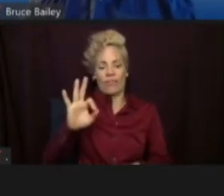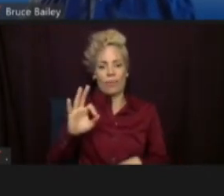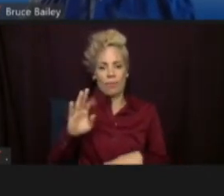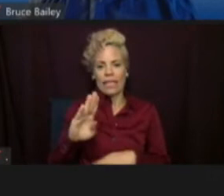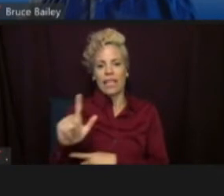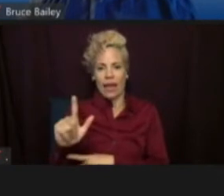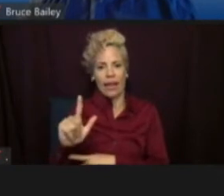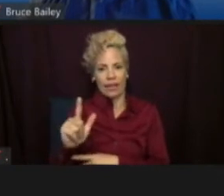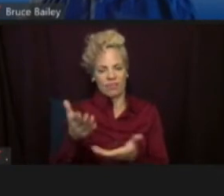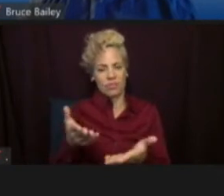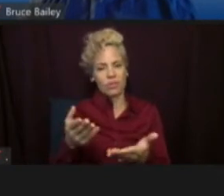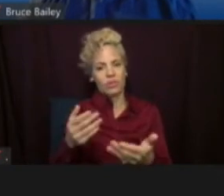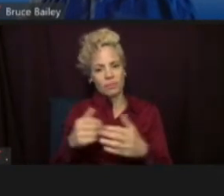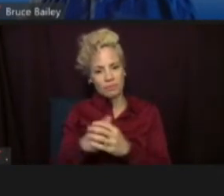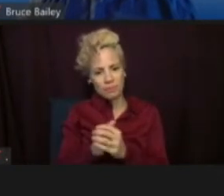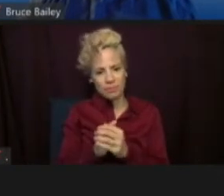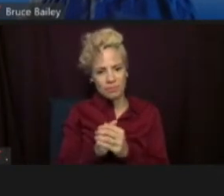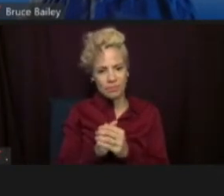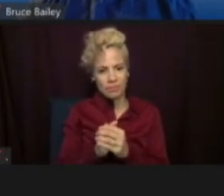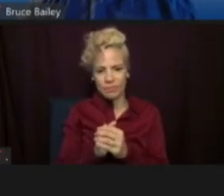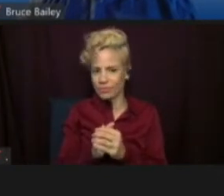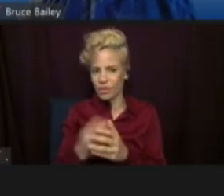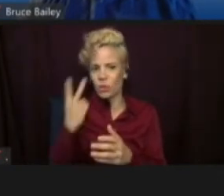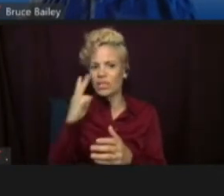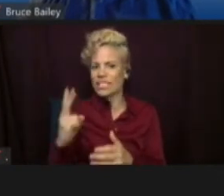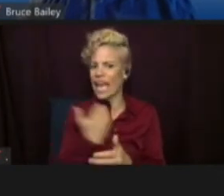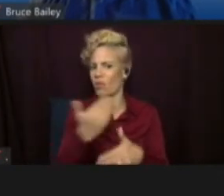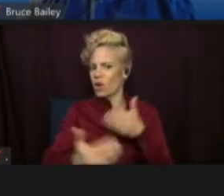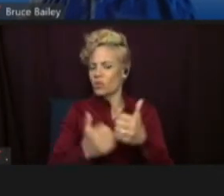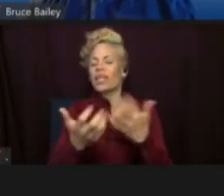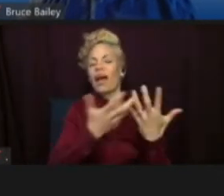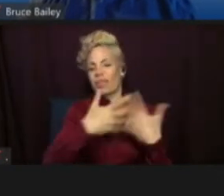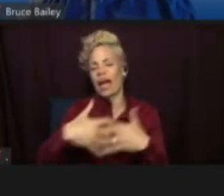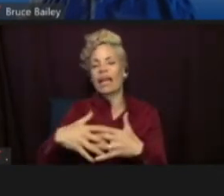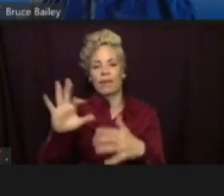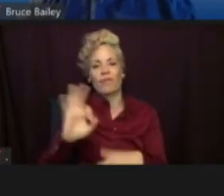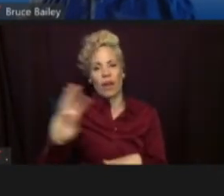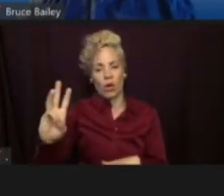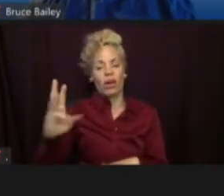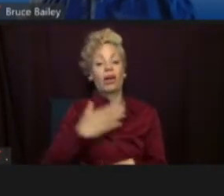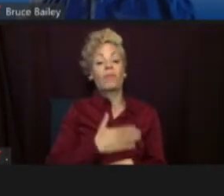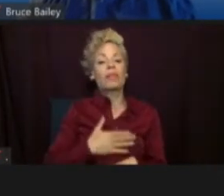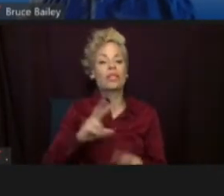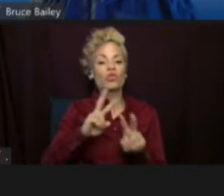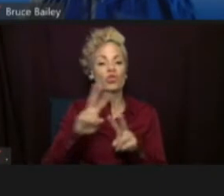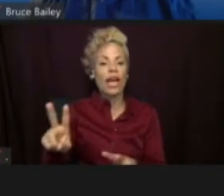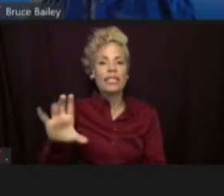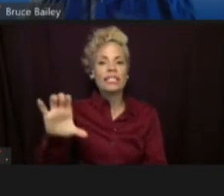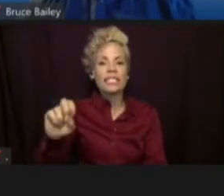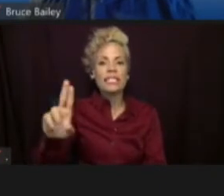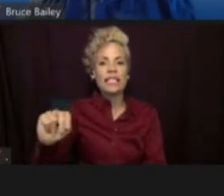To see our progress with the alignment framework, please check out a CSUN session on this topic,